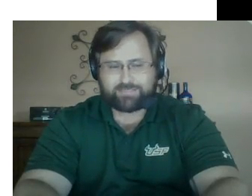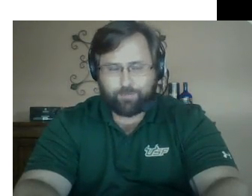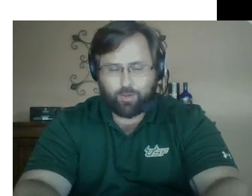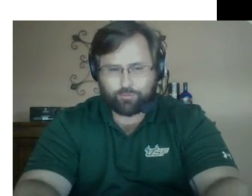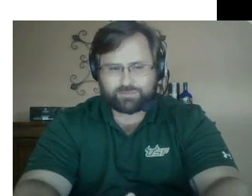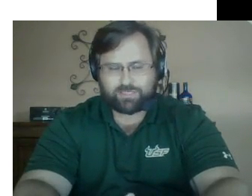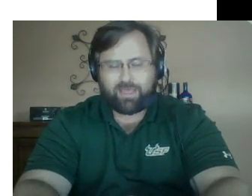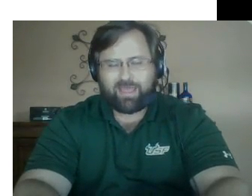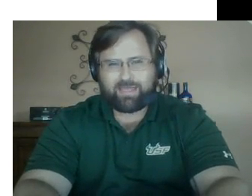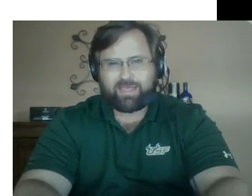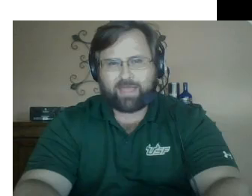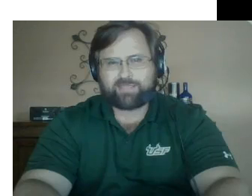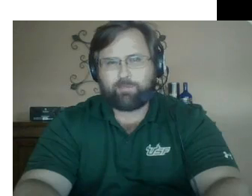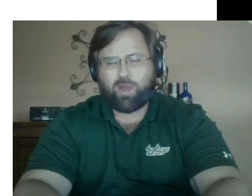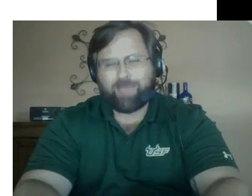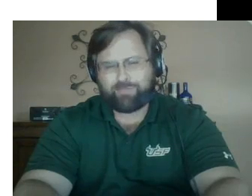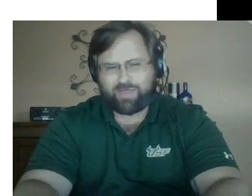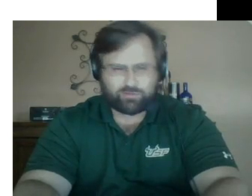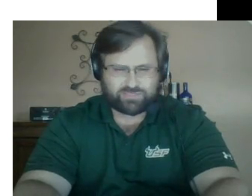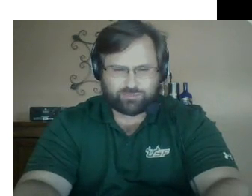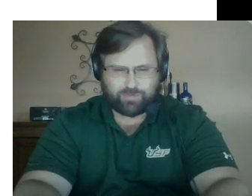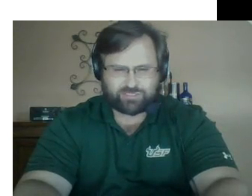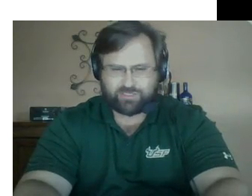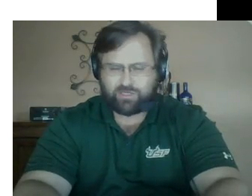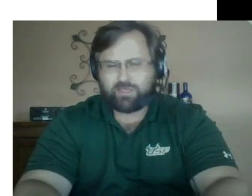suppose indicates a more hypothetical situation